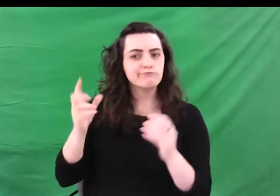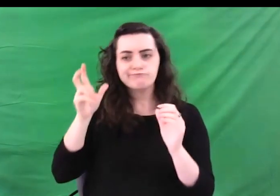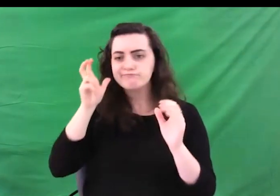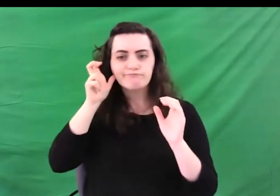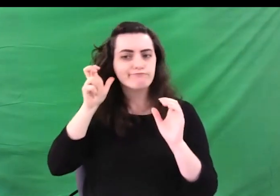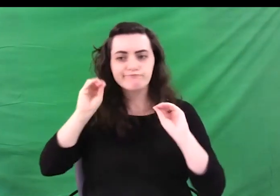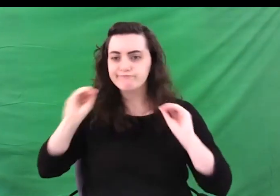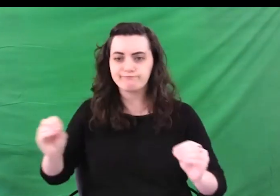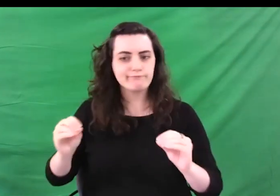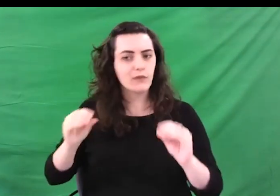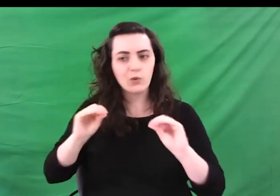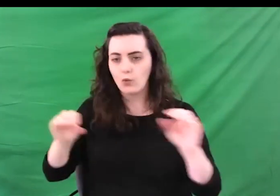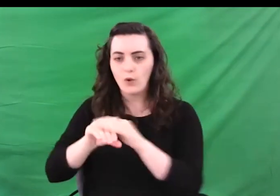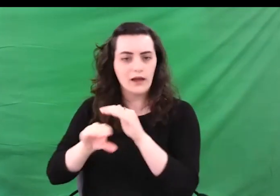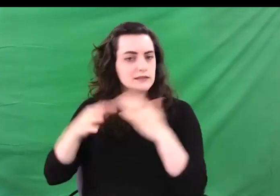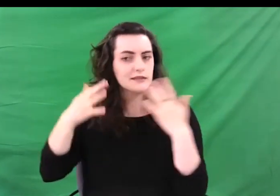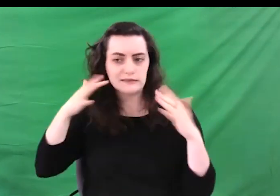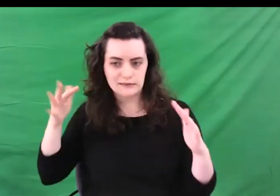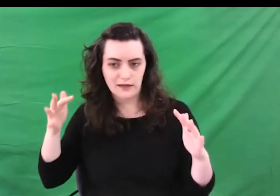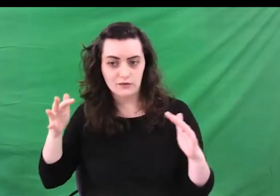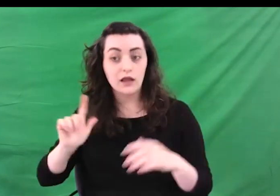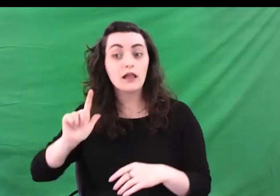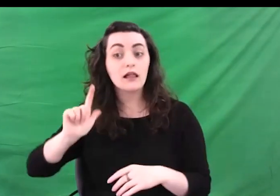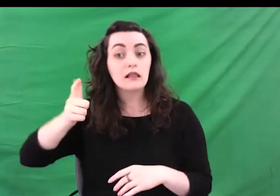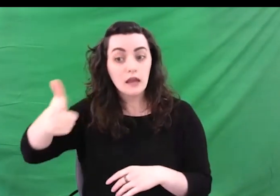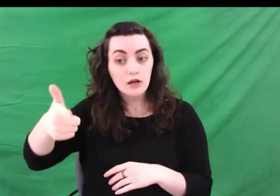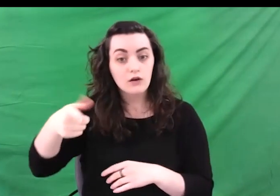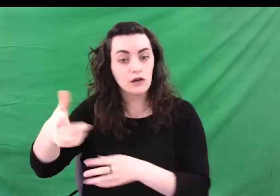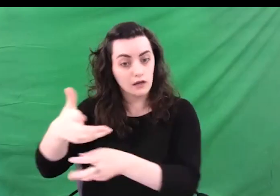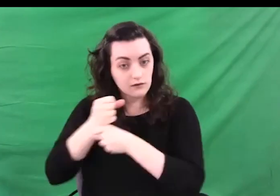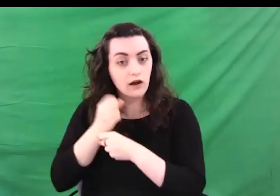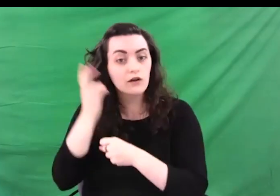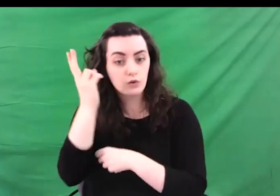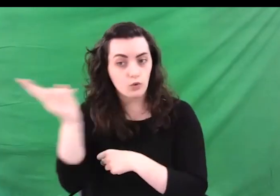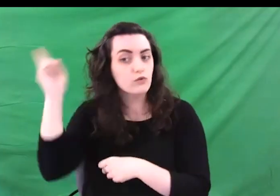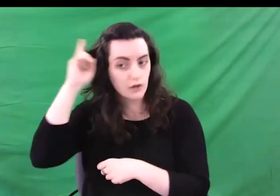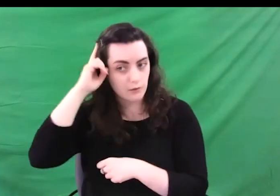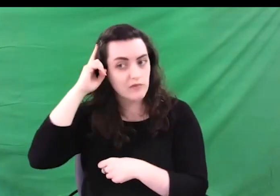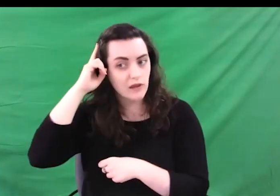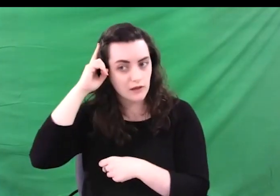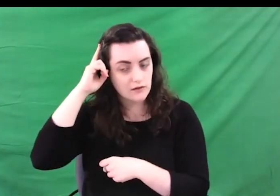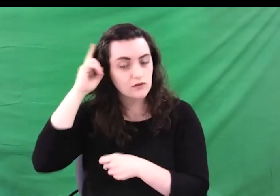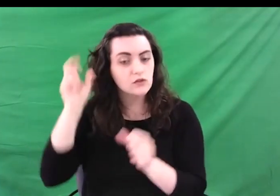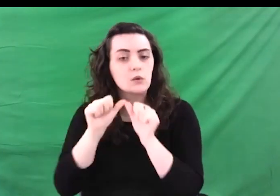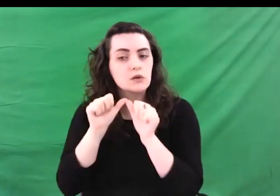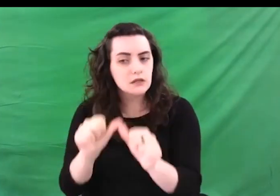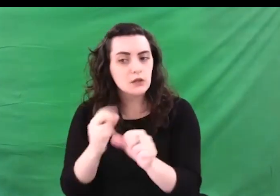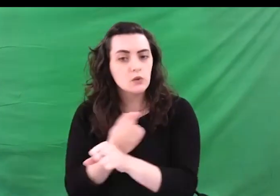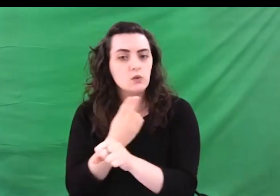He later got a cochlear implant, and so he continued to use visual phonics at that time.